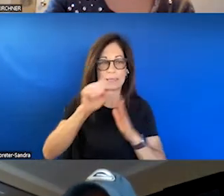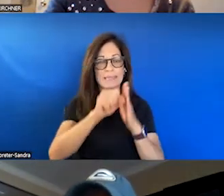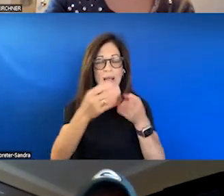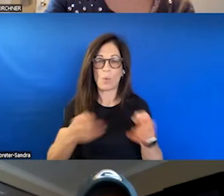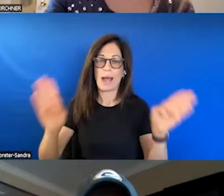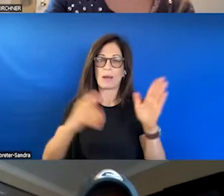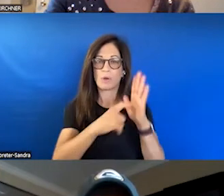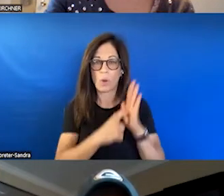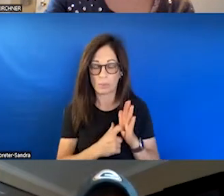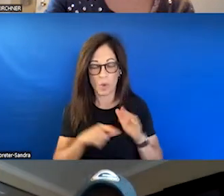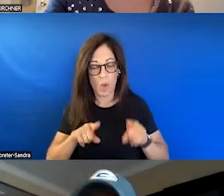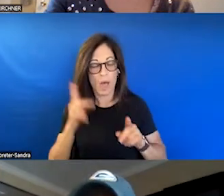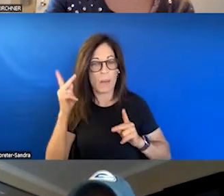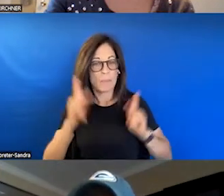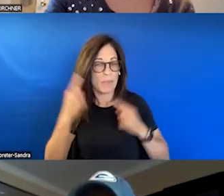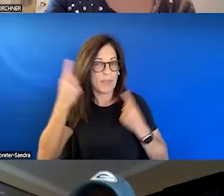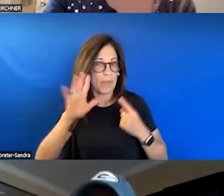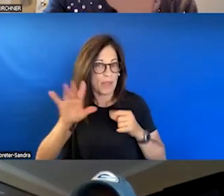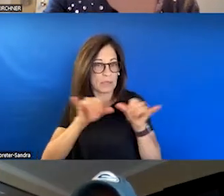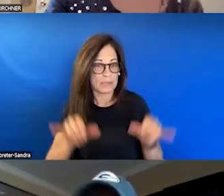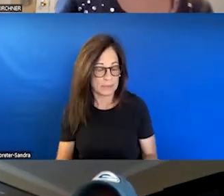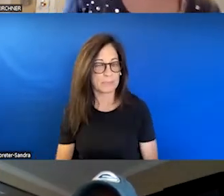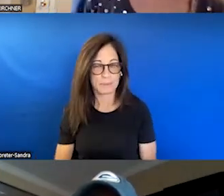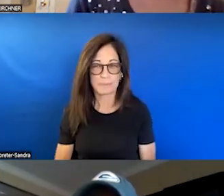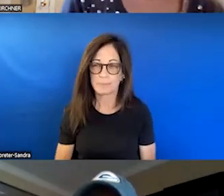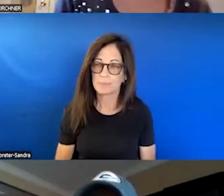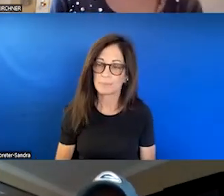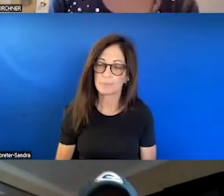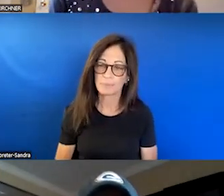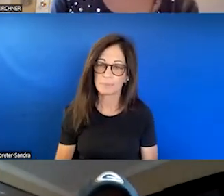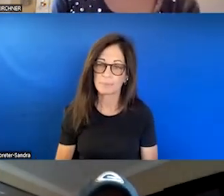FOLKS THINK ABOUT THEIR SYSTEM DESIGN? >> THANK YOU, TOM, YOU POINTED OUT